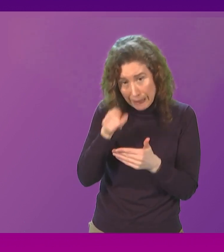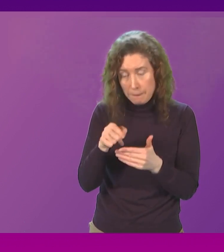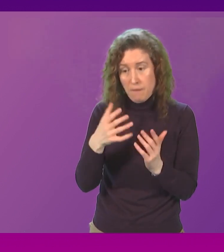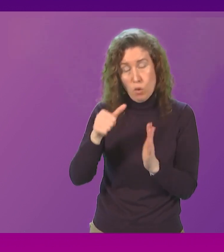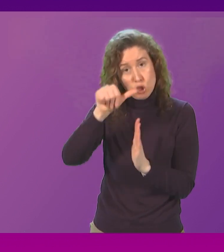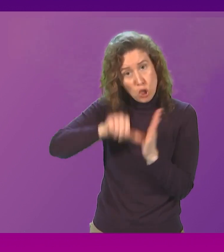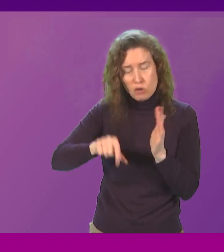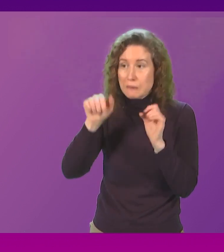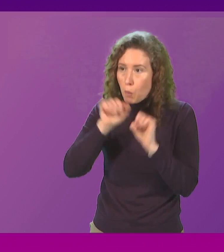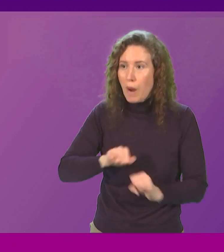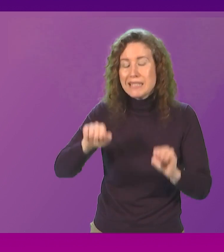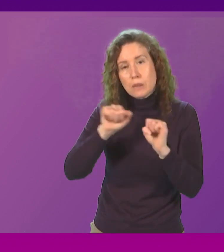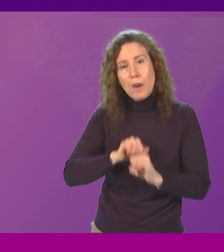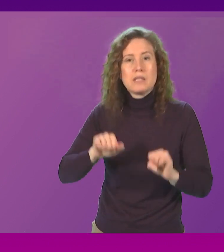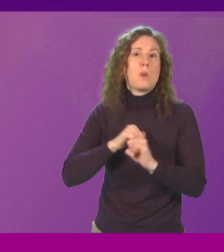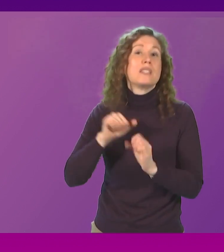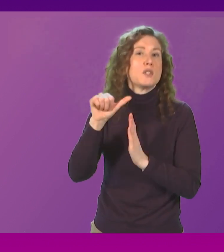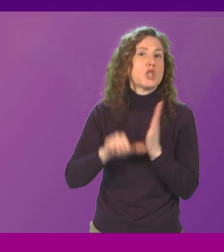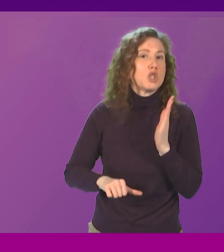surgery that he so desperately needs?